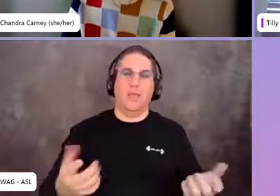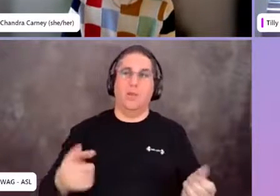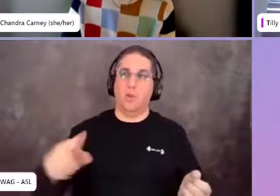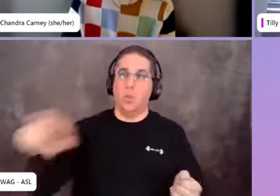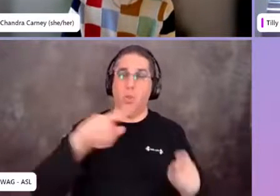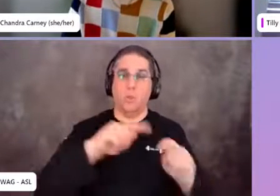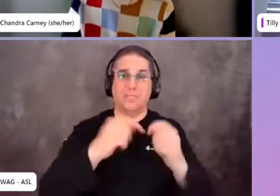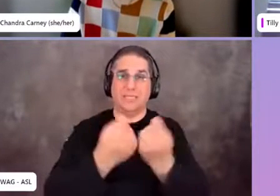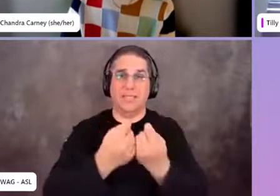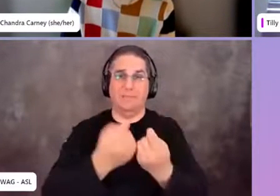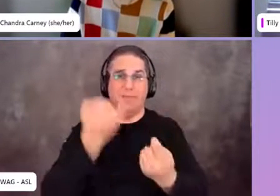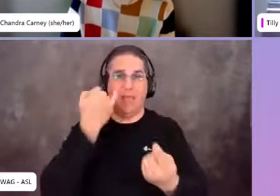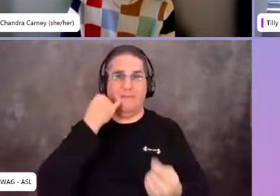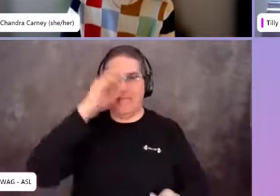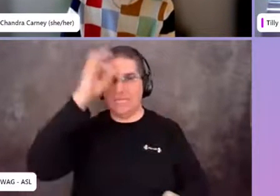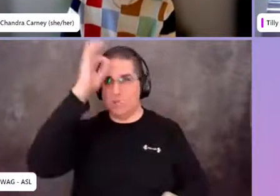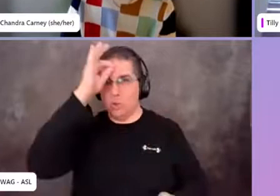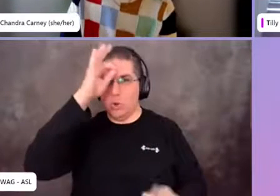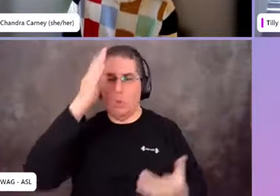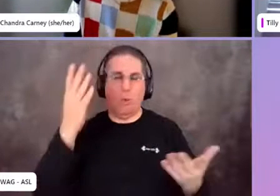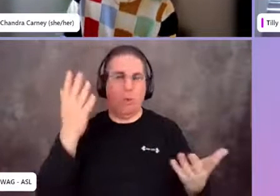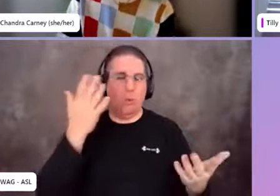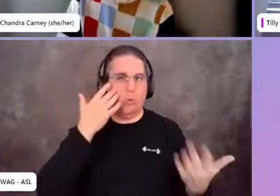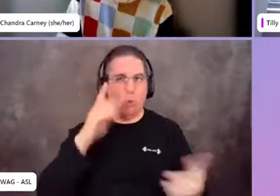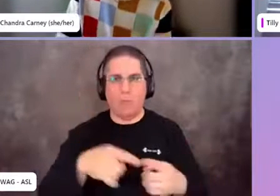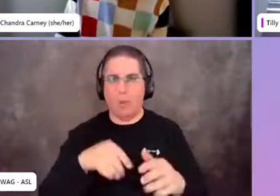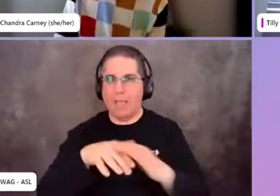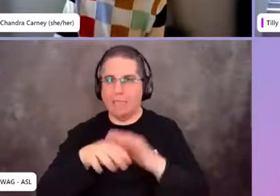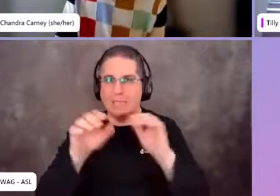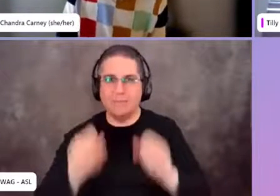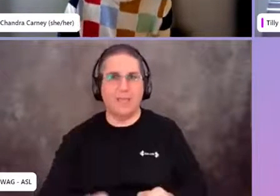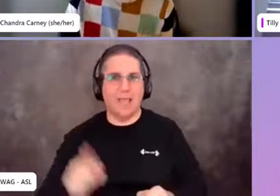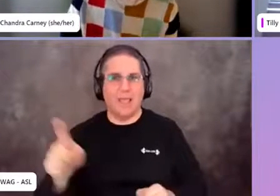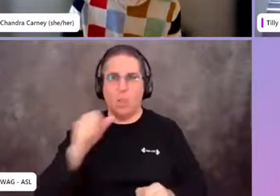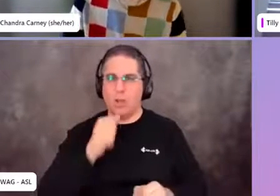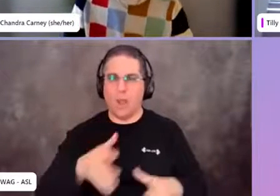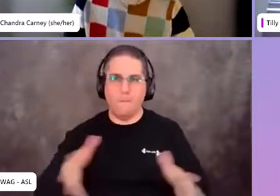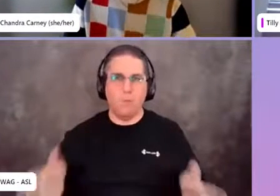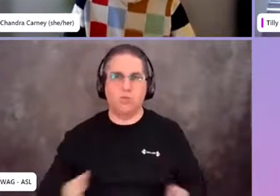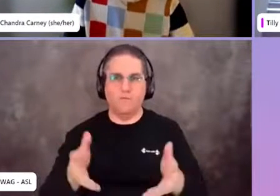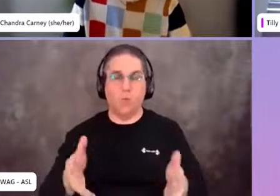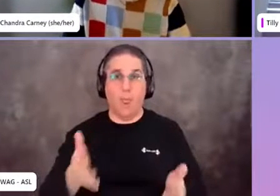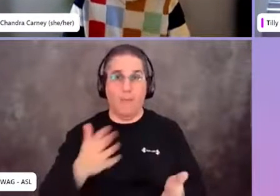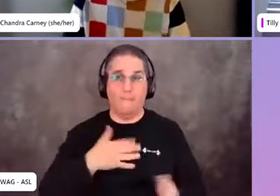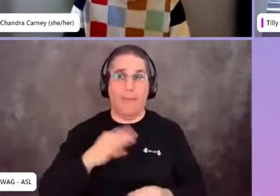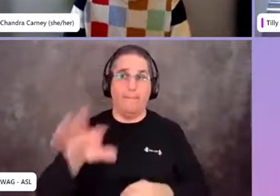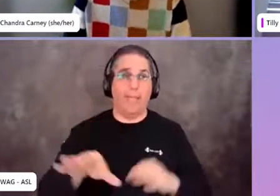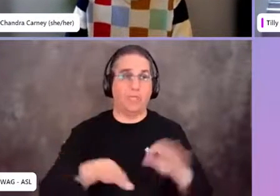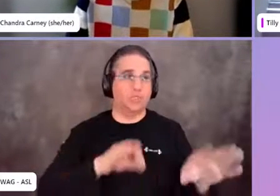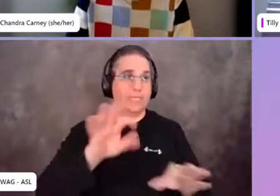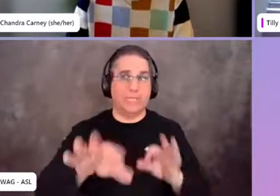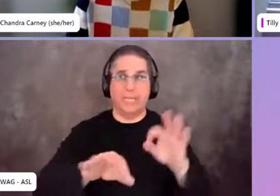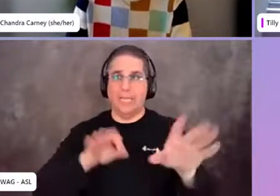mention just a couple of words of what I knew about the accessibility and the type of themes where there wasn't that